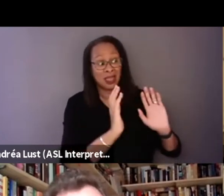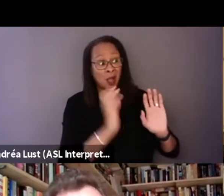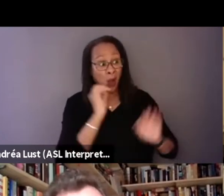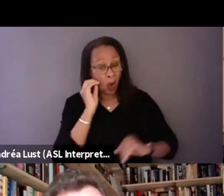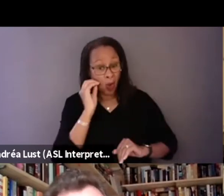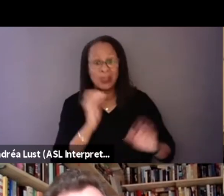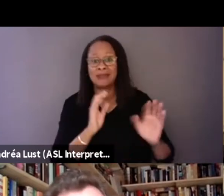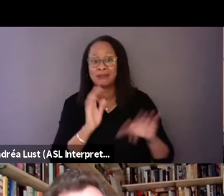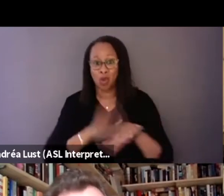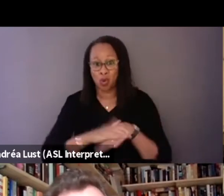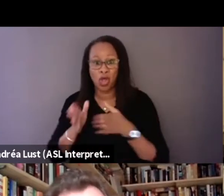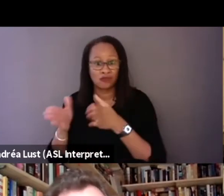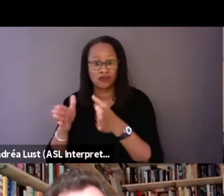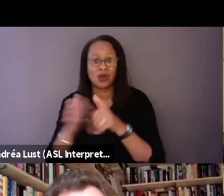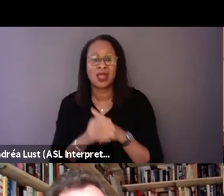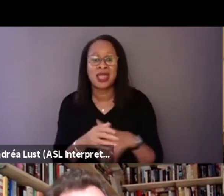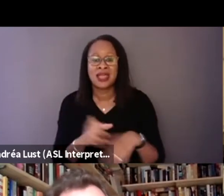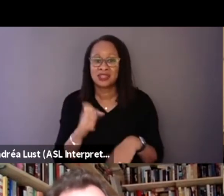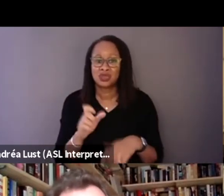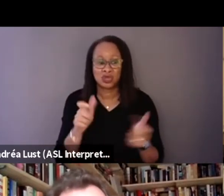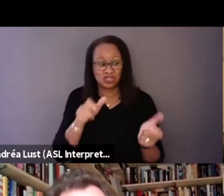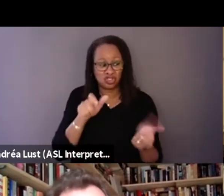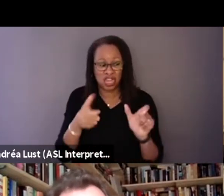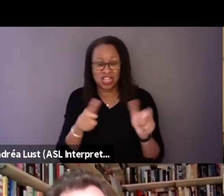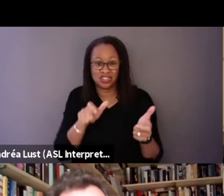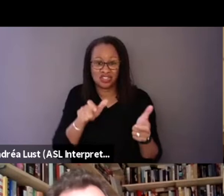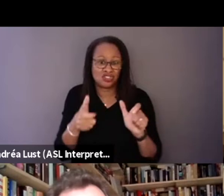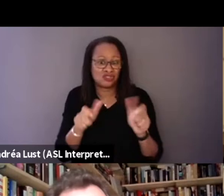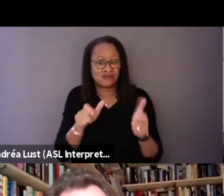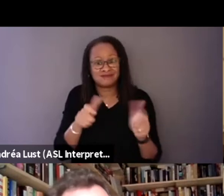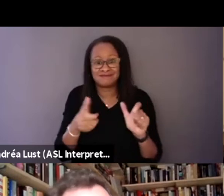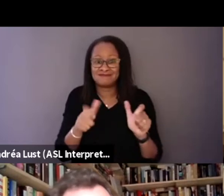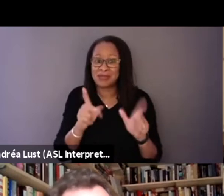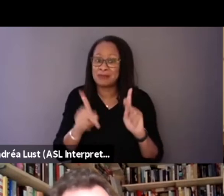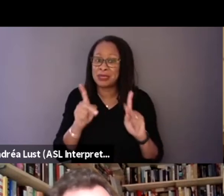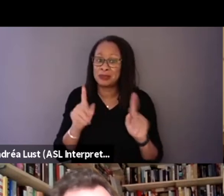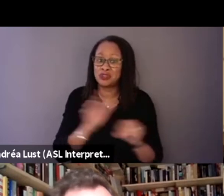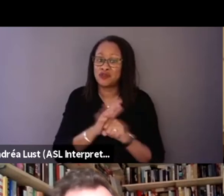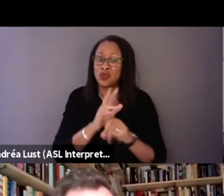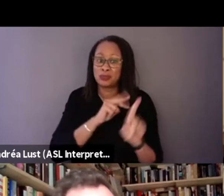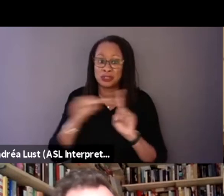you can turn in a documentary, can change people's whole perspectives.